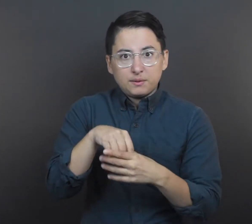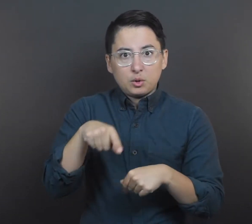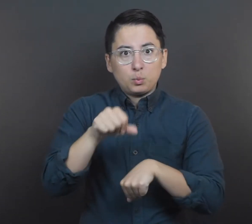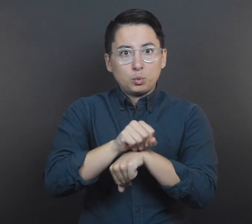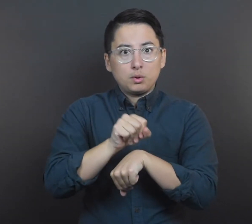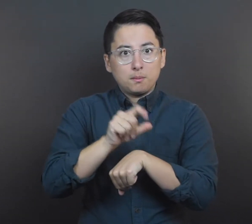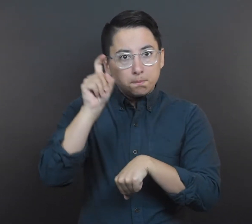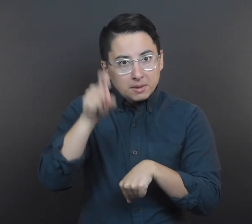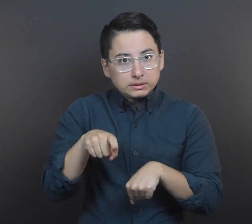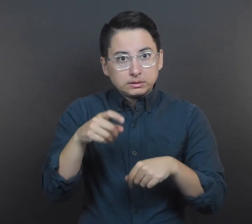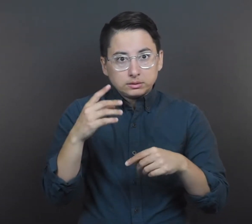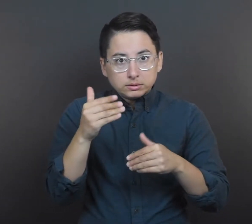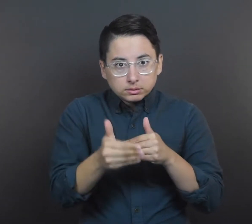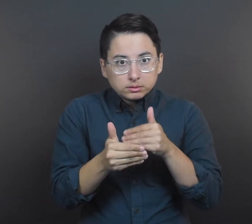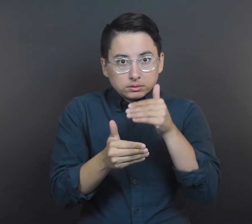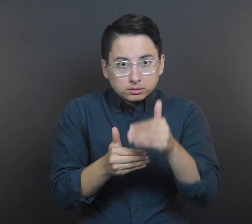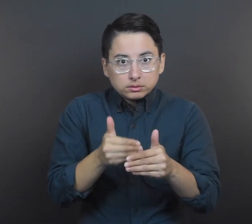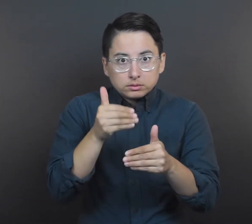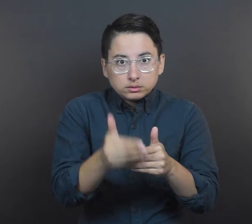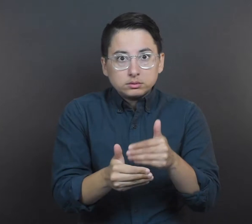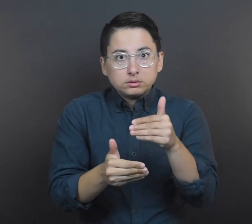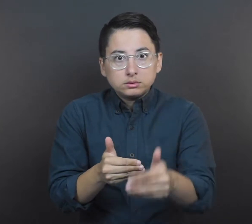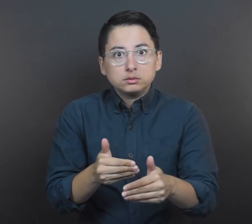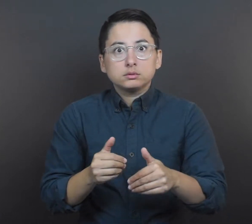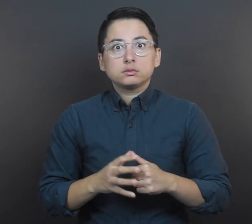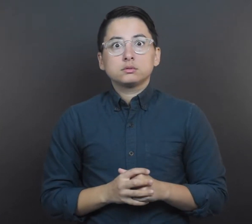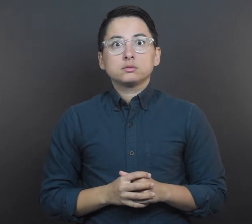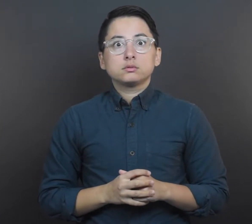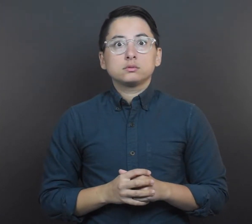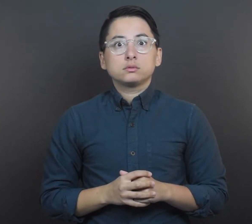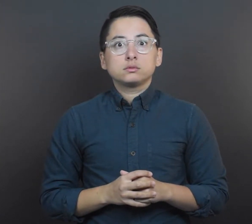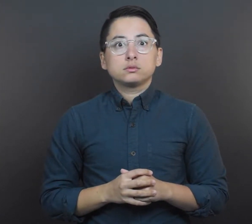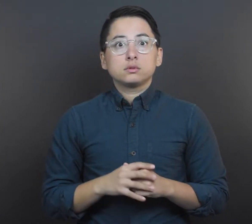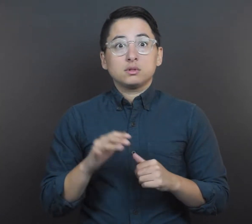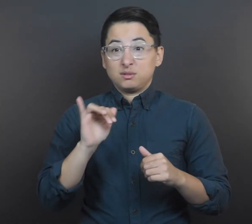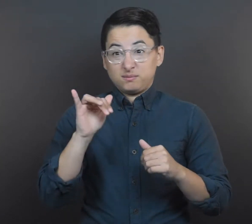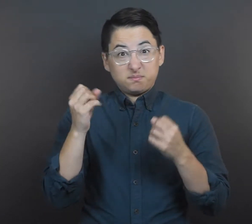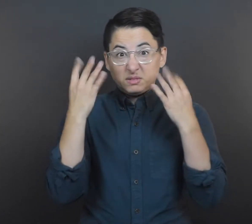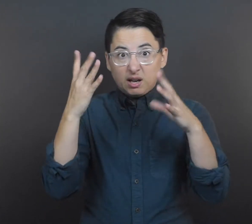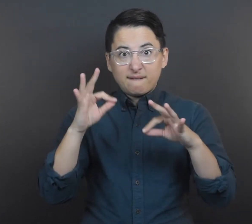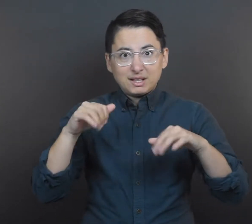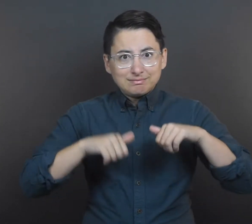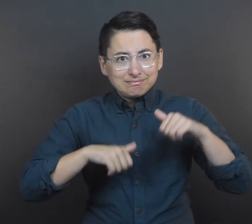This process is best described as a partnership—and there’s a lot of precision in the work that’s